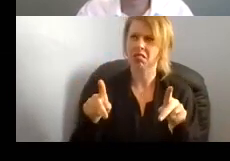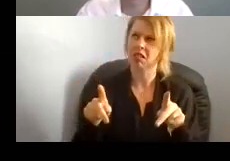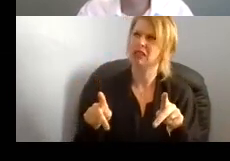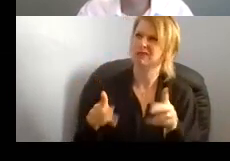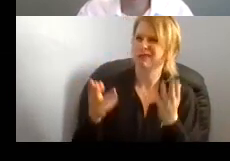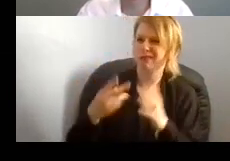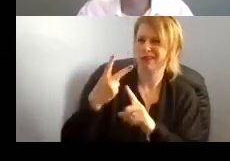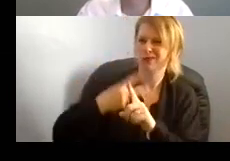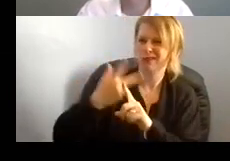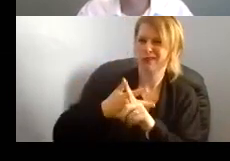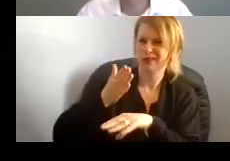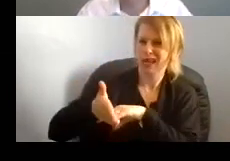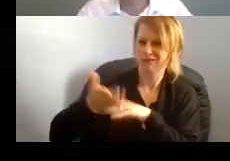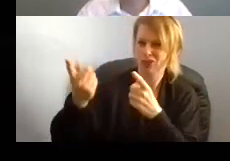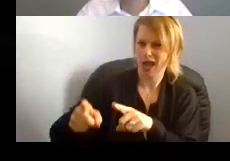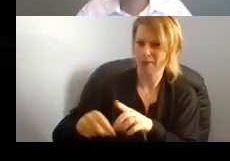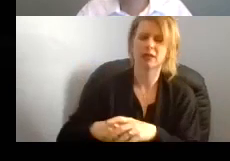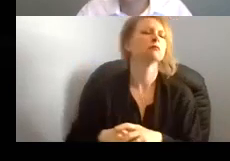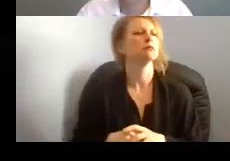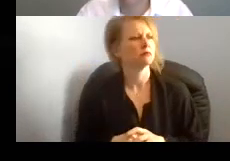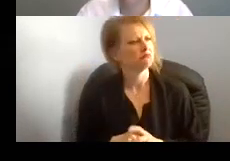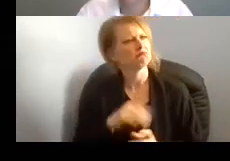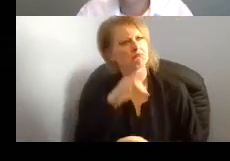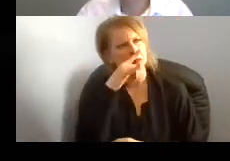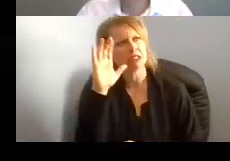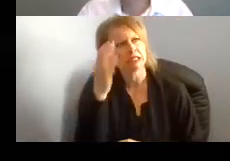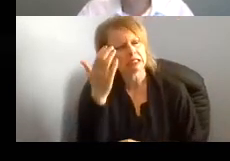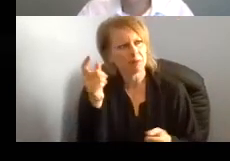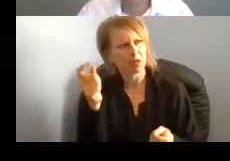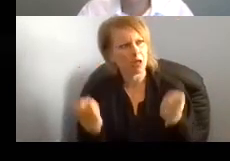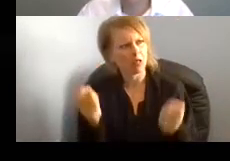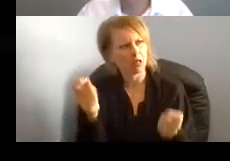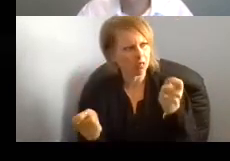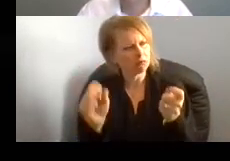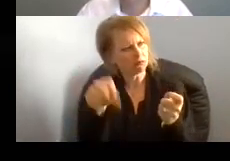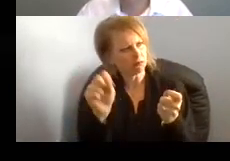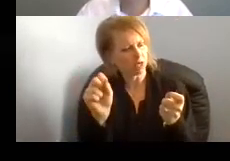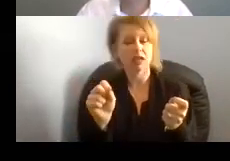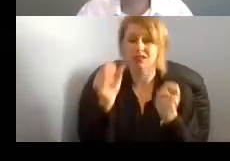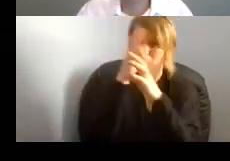And we were talking about how kids seem to be adjusting. And the superintendent, who had been appointed to the group,